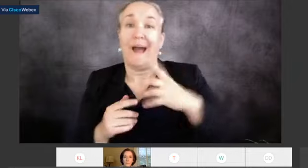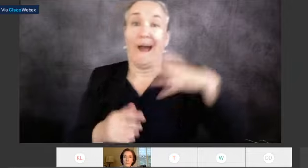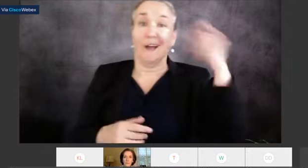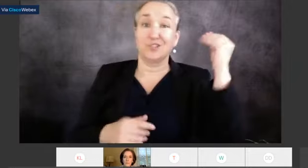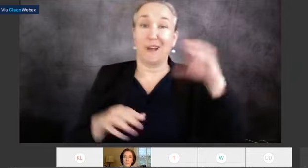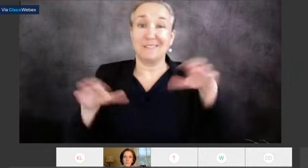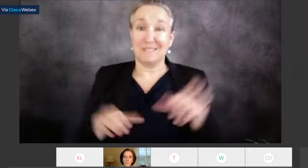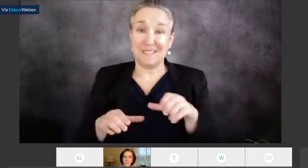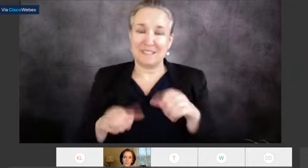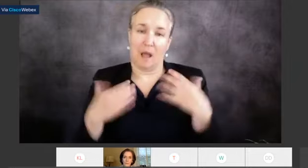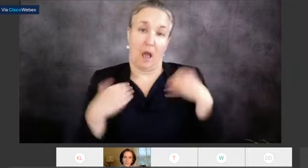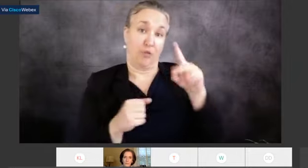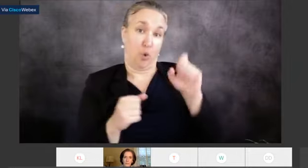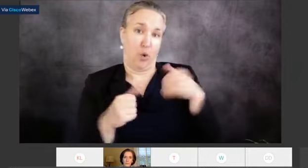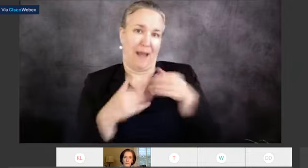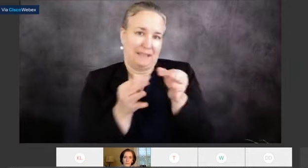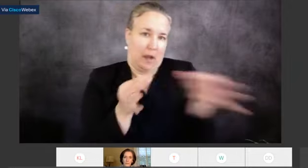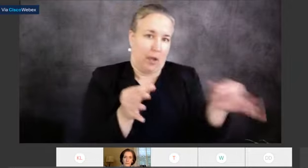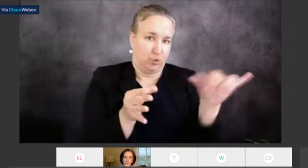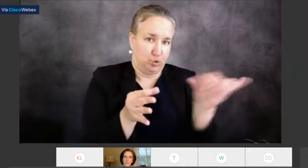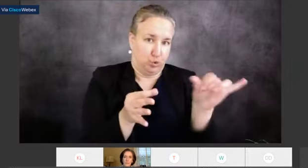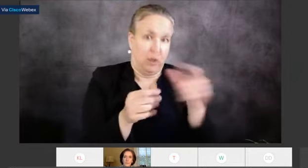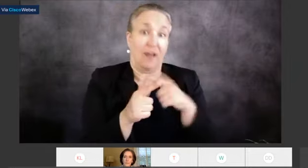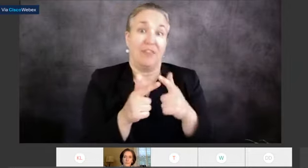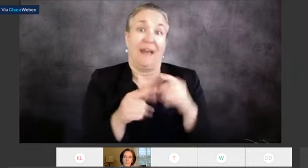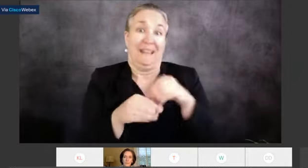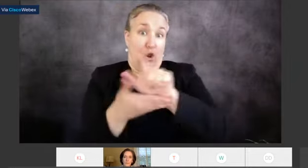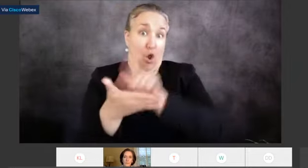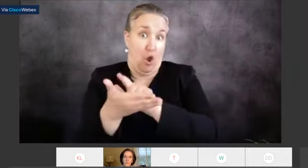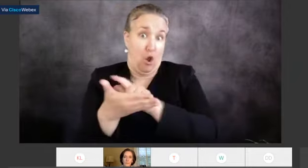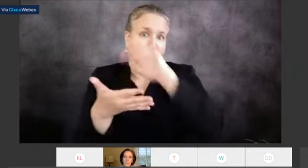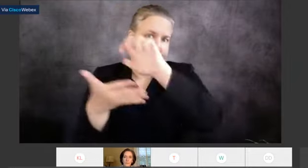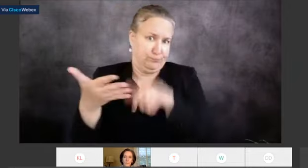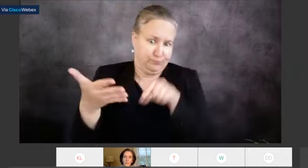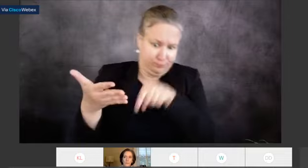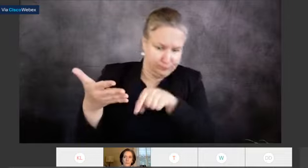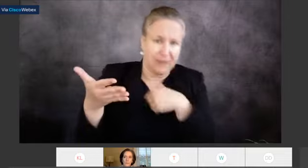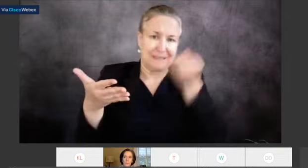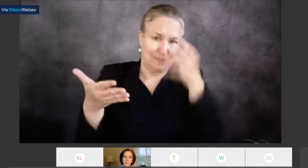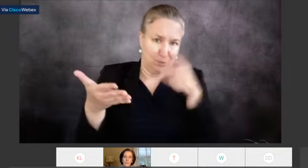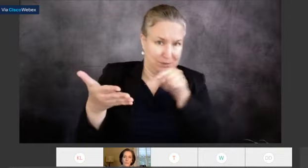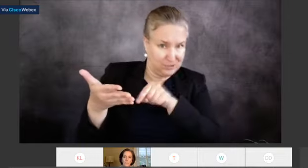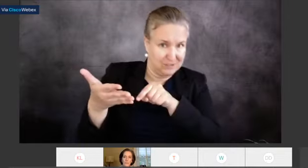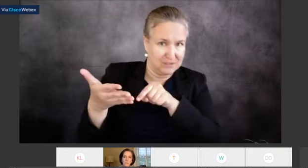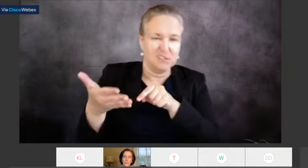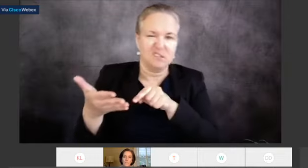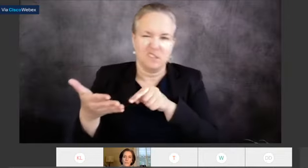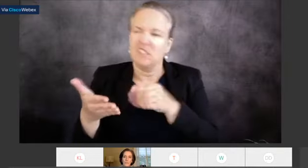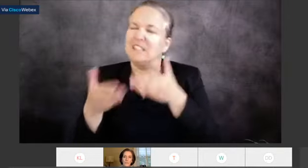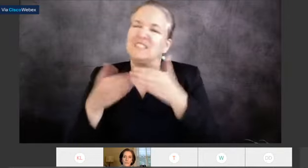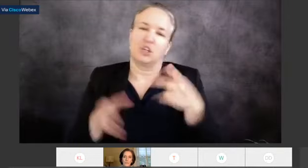in the health code and then later in the law itself there's just the general catch-all provision that the department of health